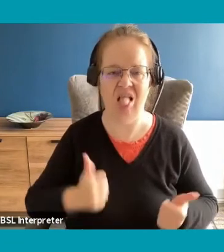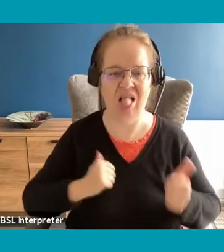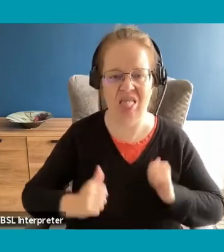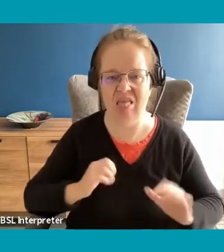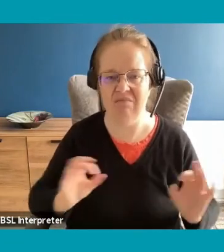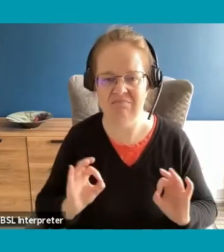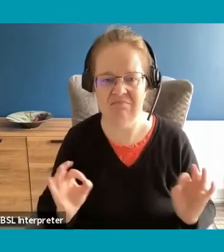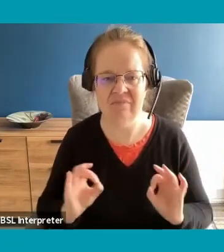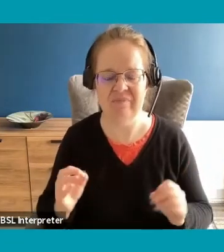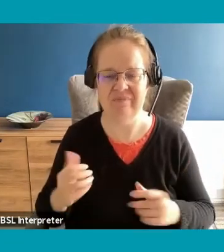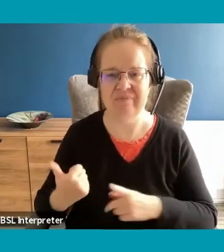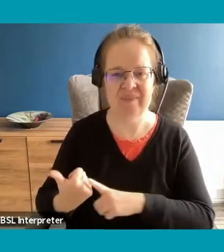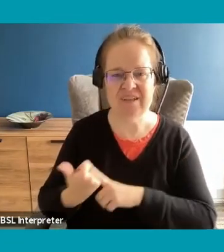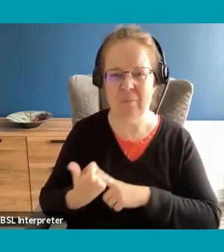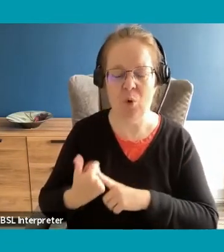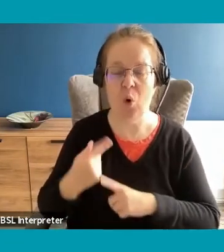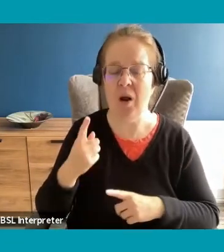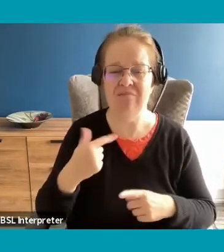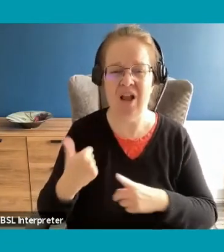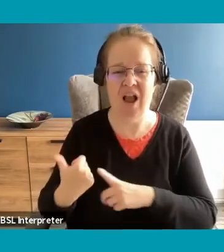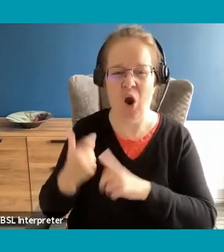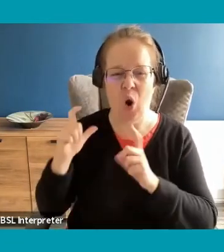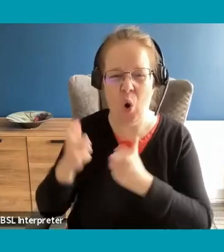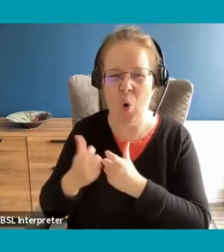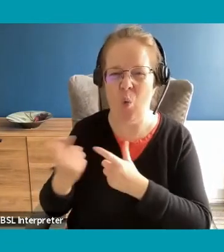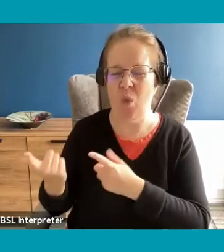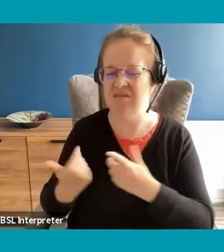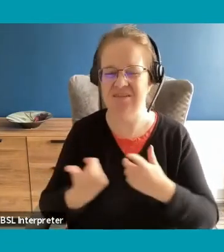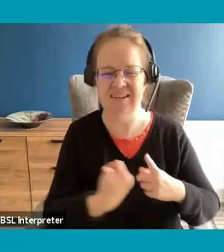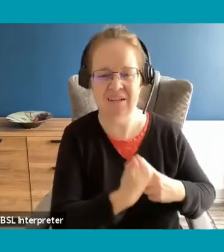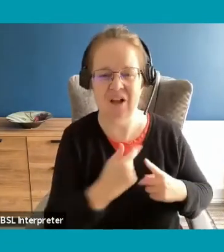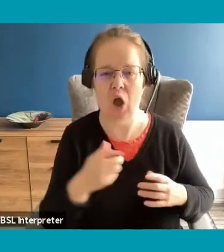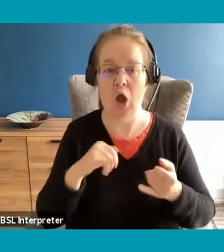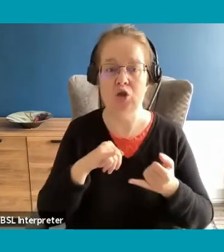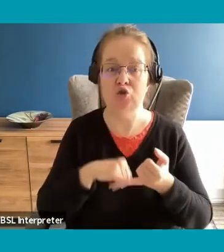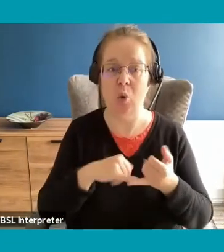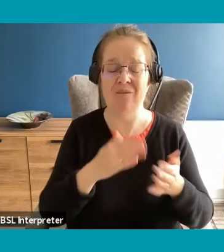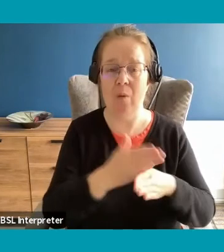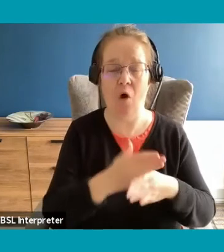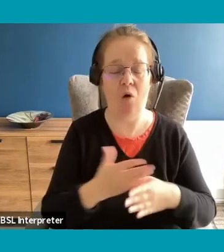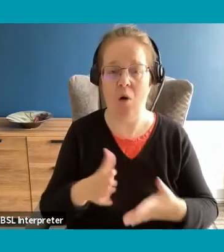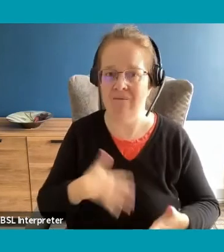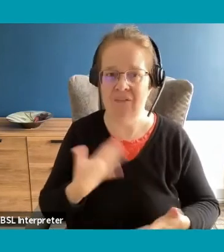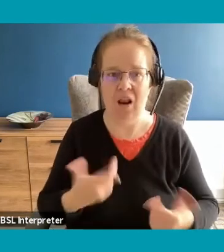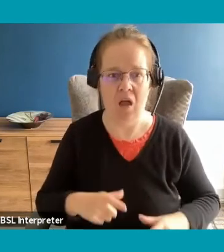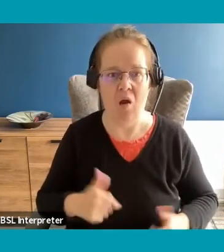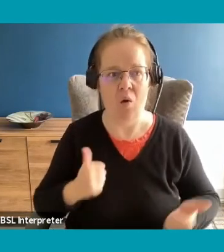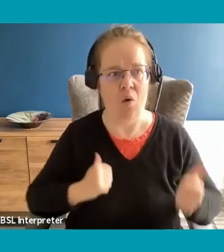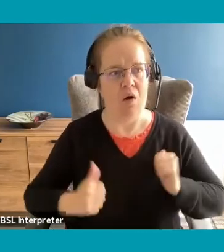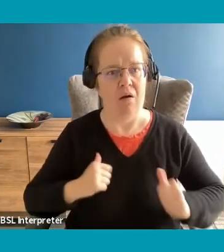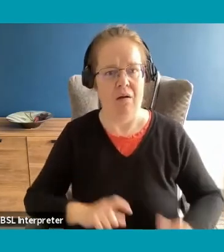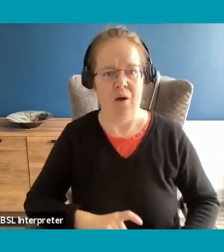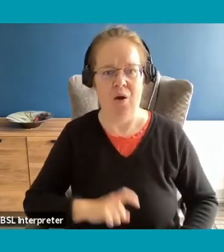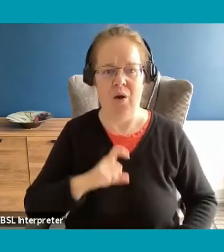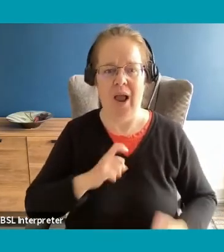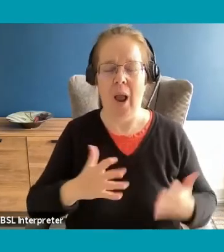all the support that I've had from college what I've had from Sophie what I had from my work as well It's just being a huge impact and it's just